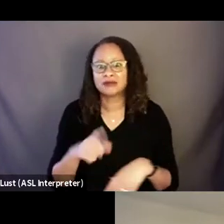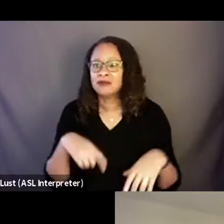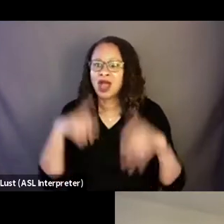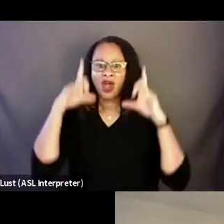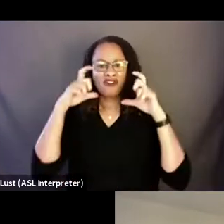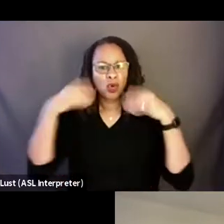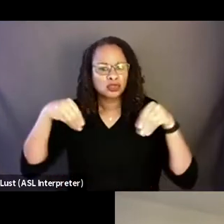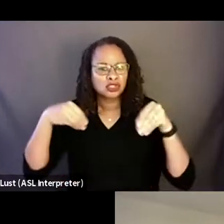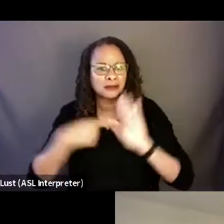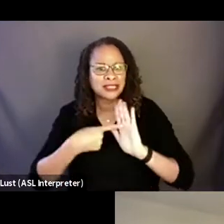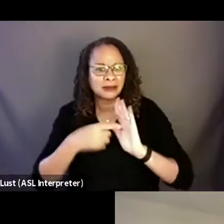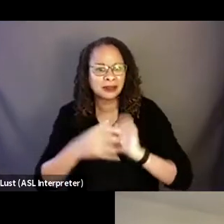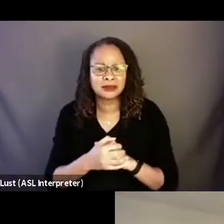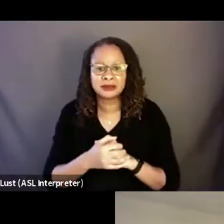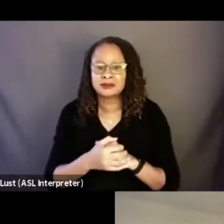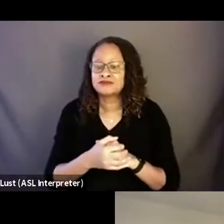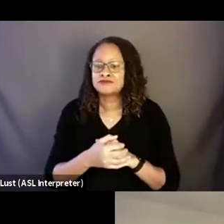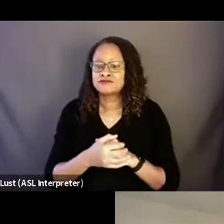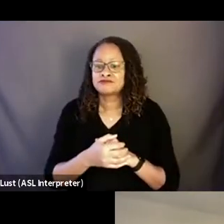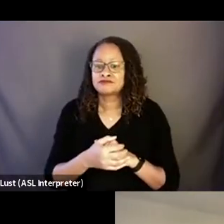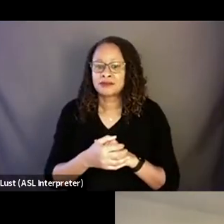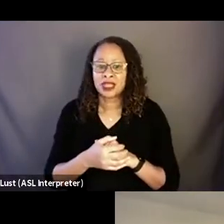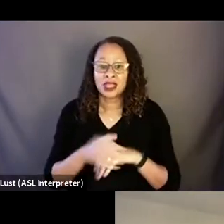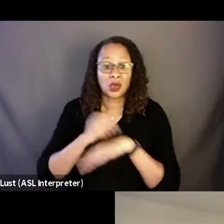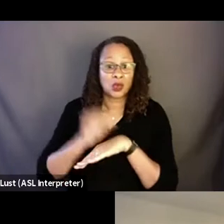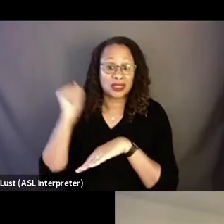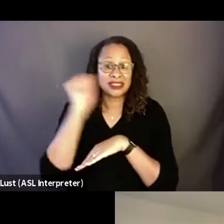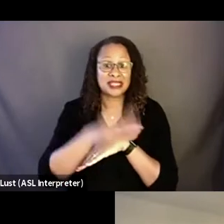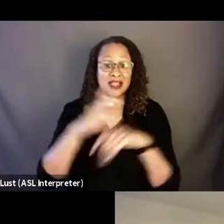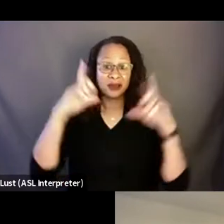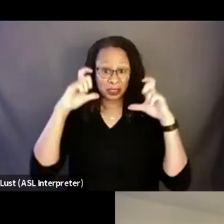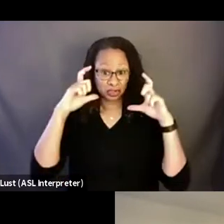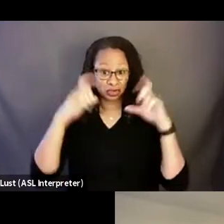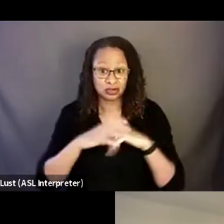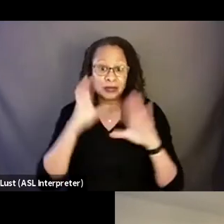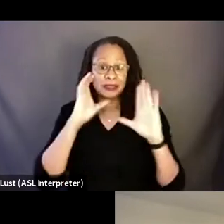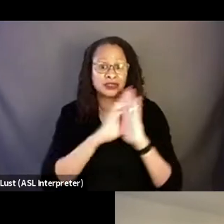What we would do is we would send a photograph, carry a photograph and say, who is this